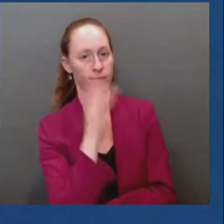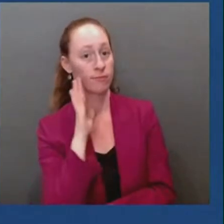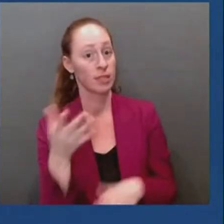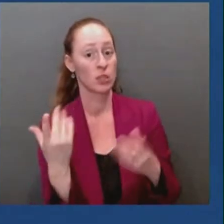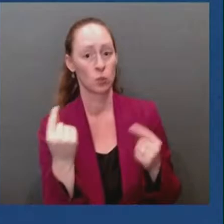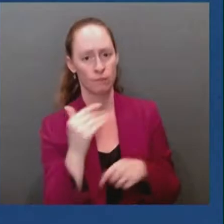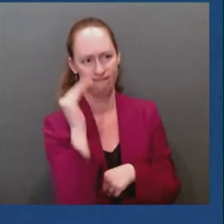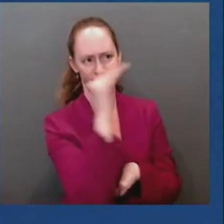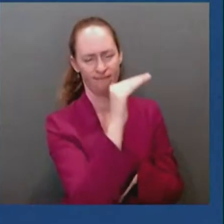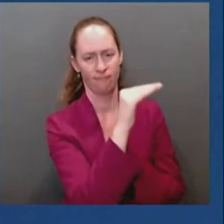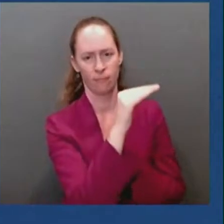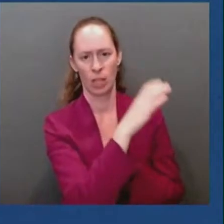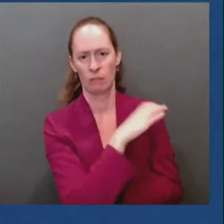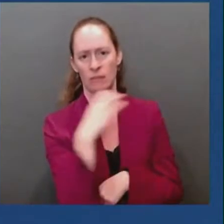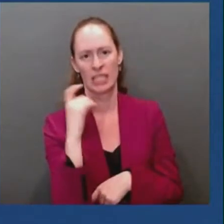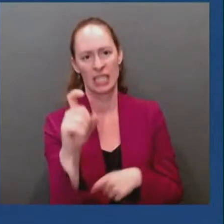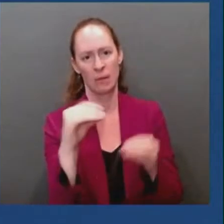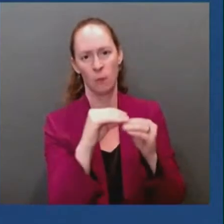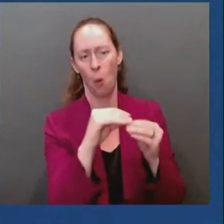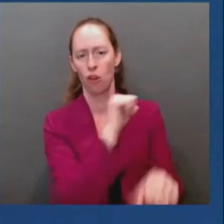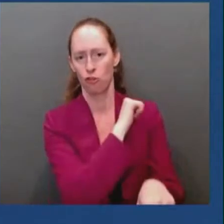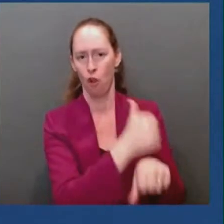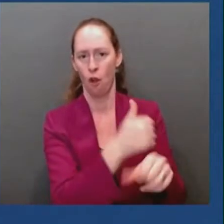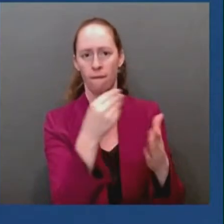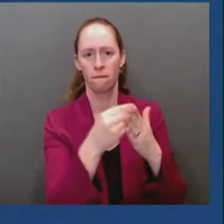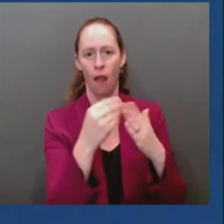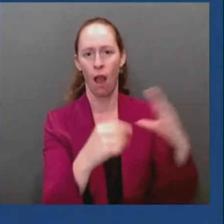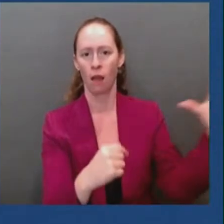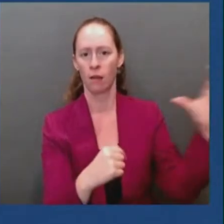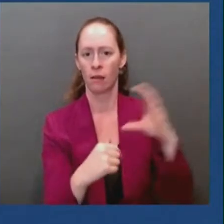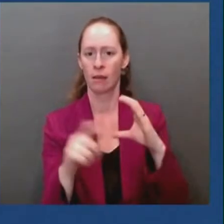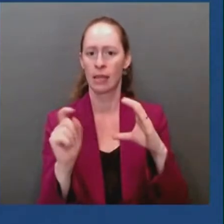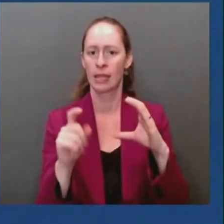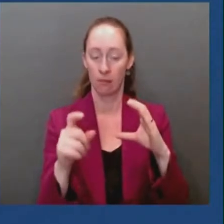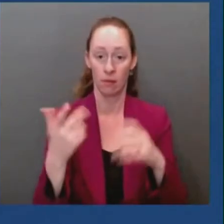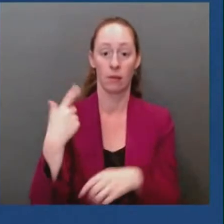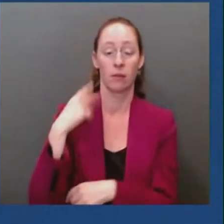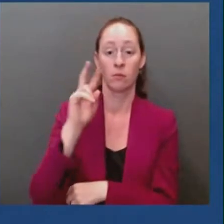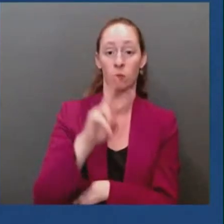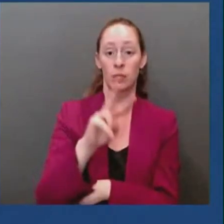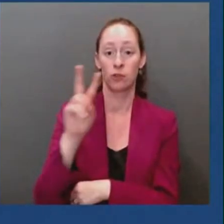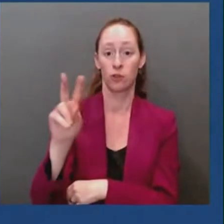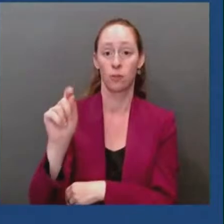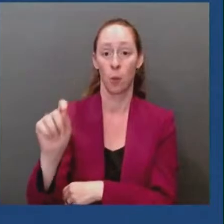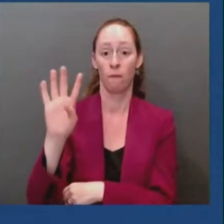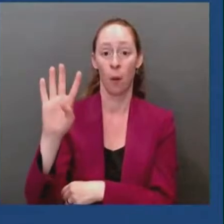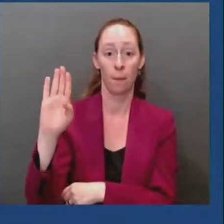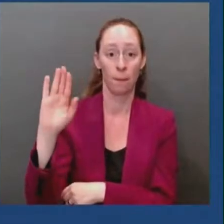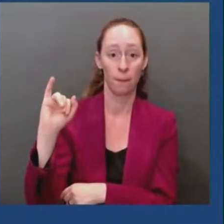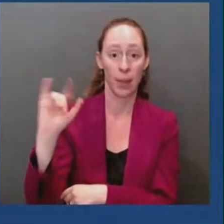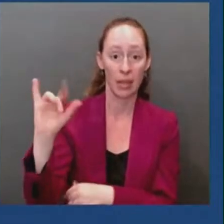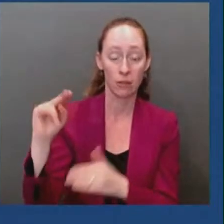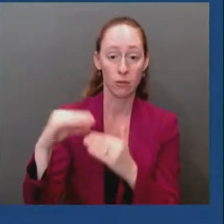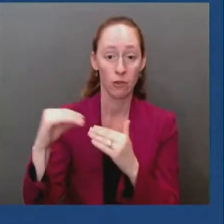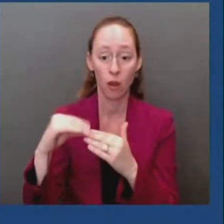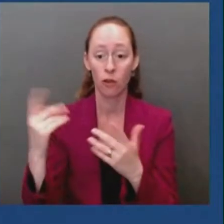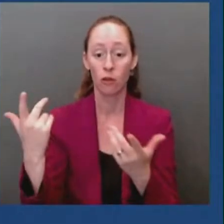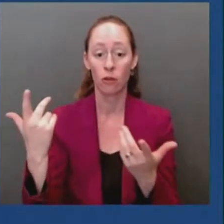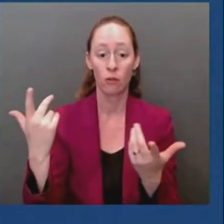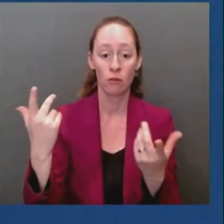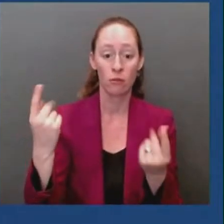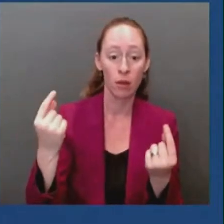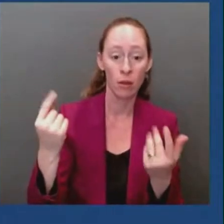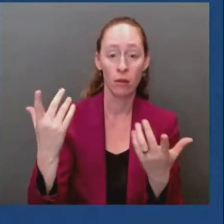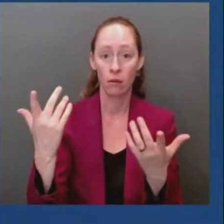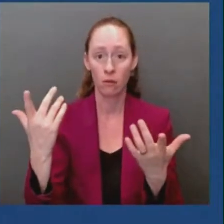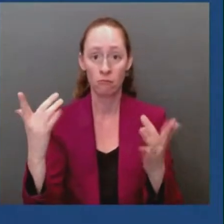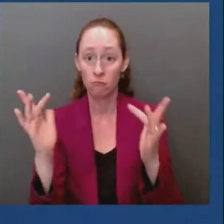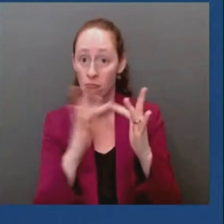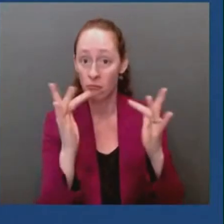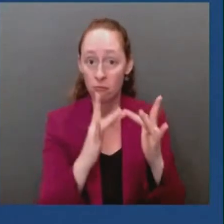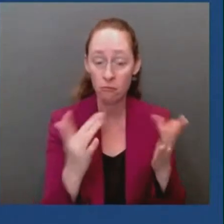REQUEST TO CONGRESS FOR COVID